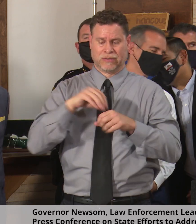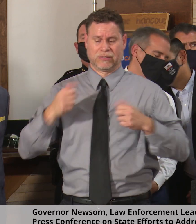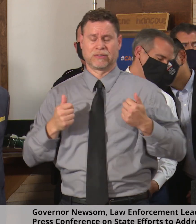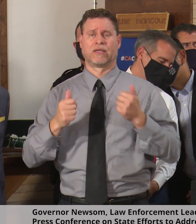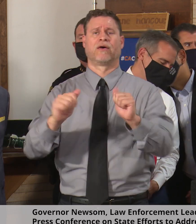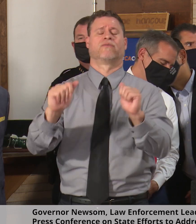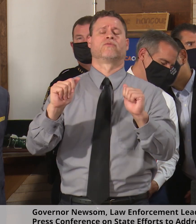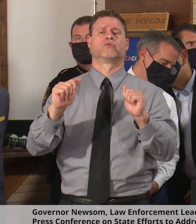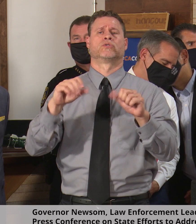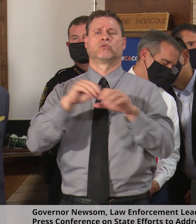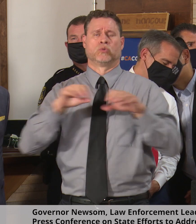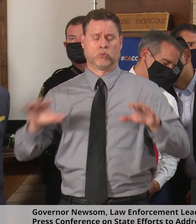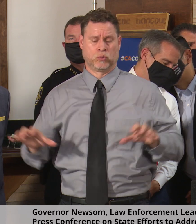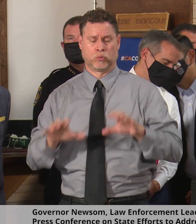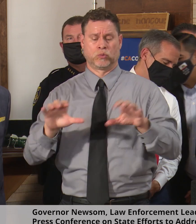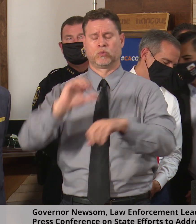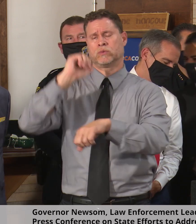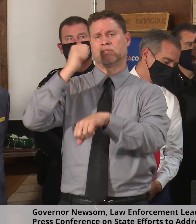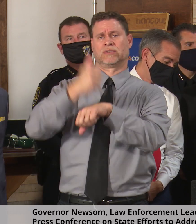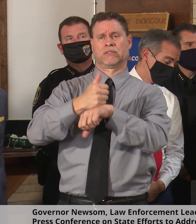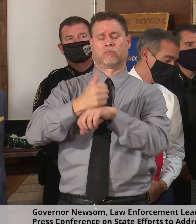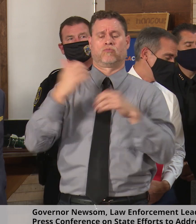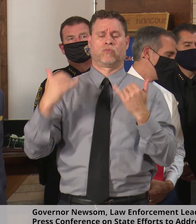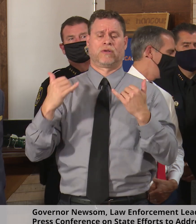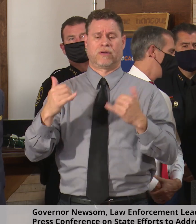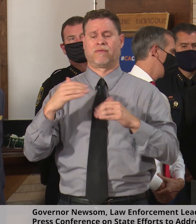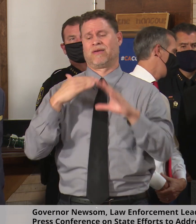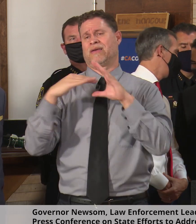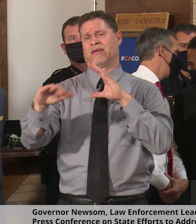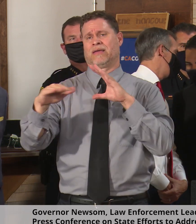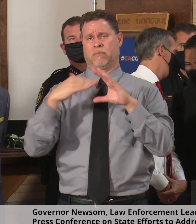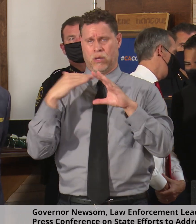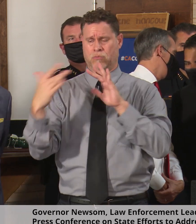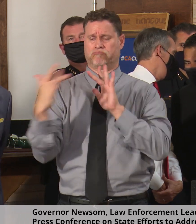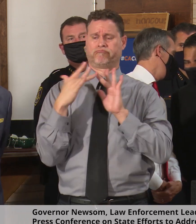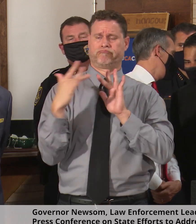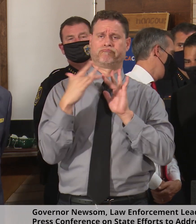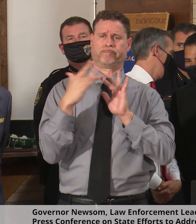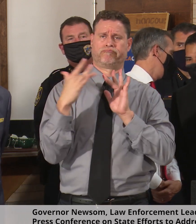and so to do this, we set up, right now we have an email that you can contact us. It is called